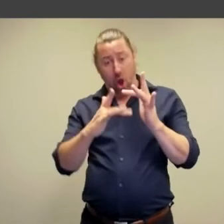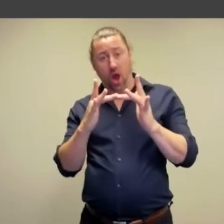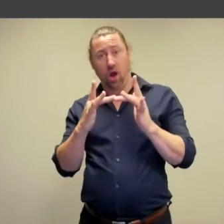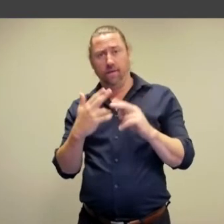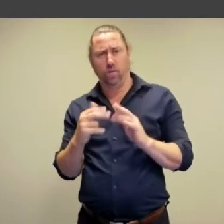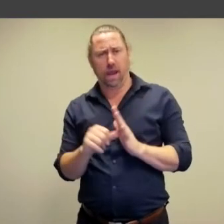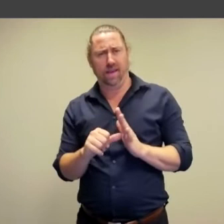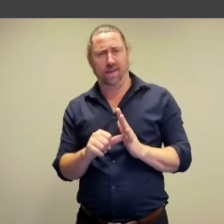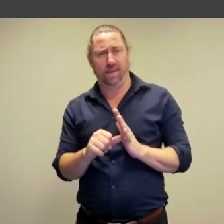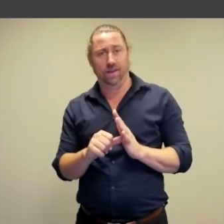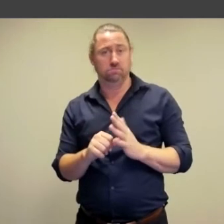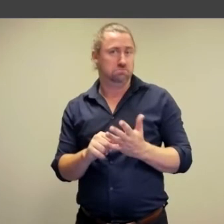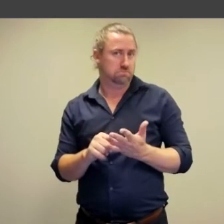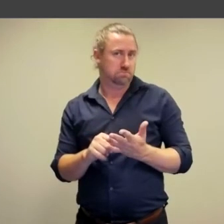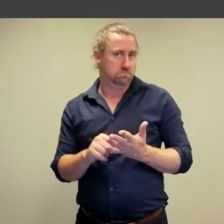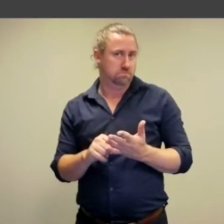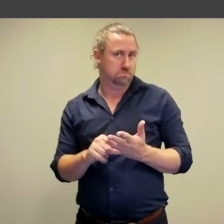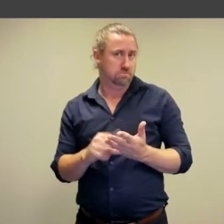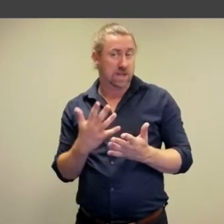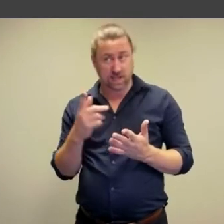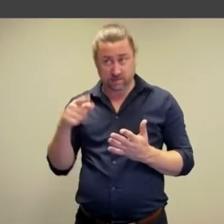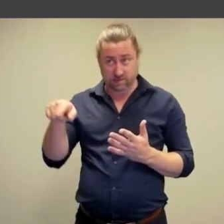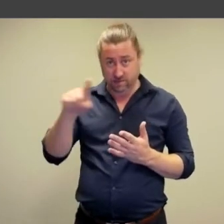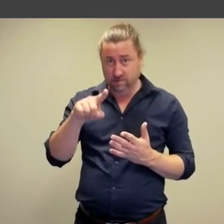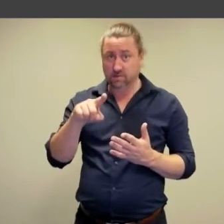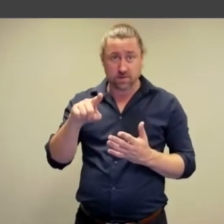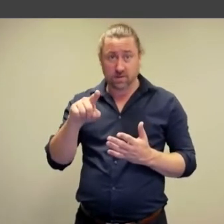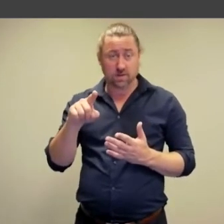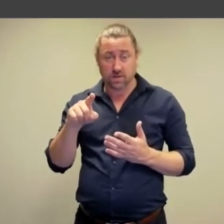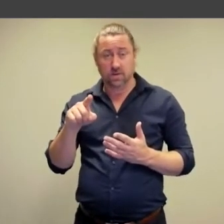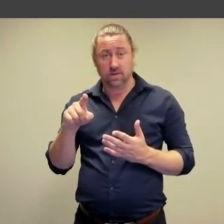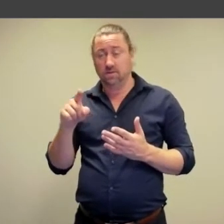This means that they exist within the